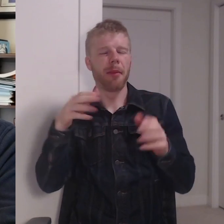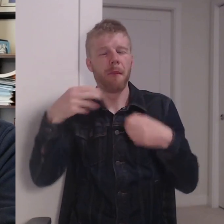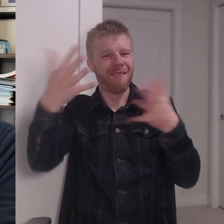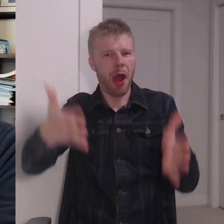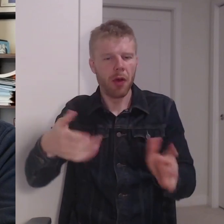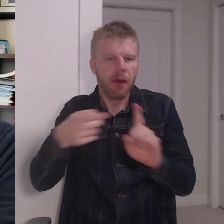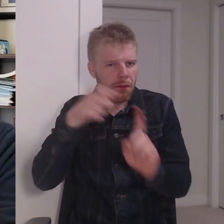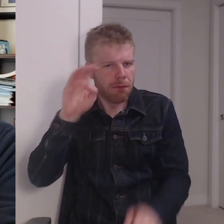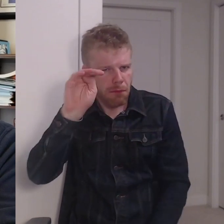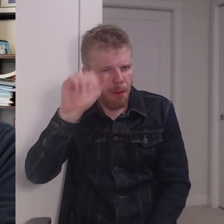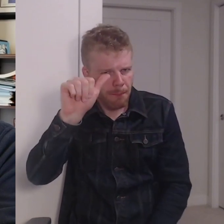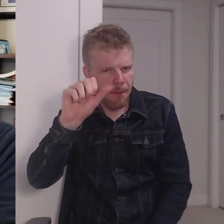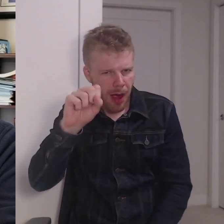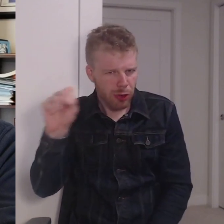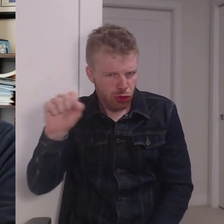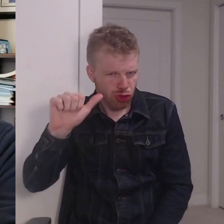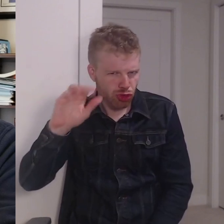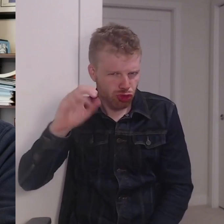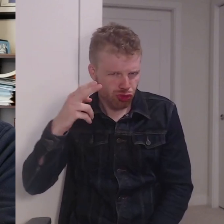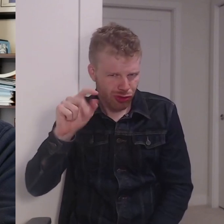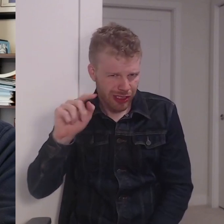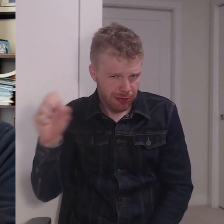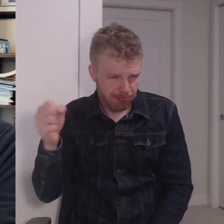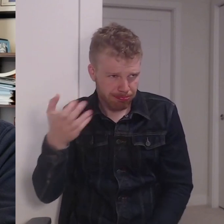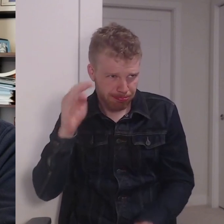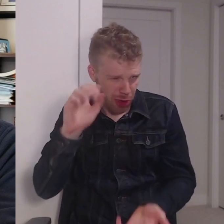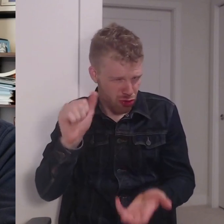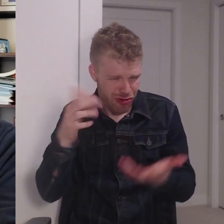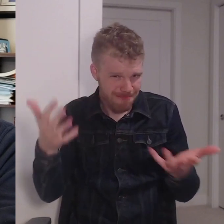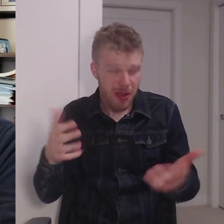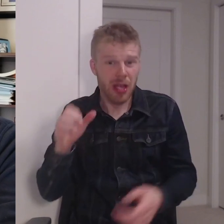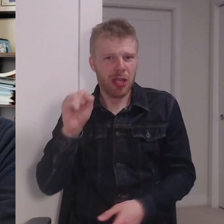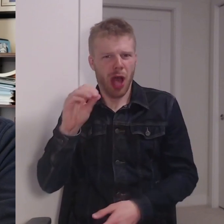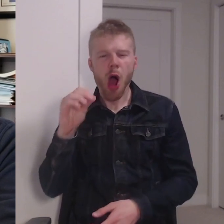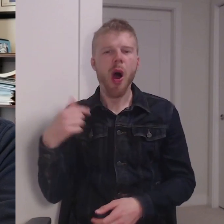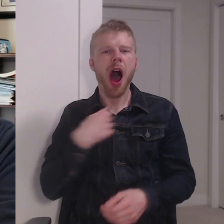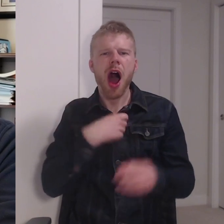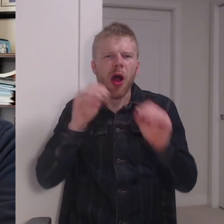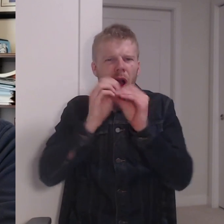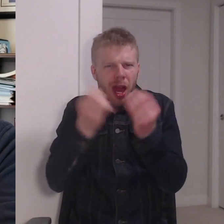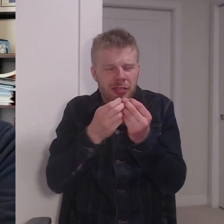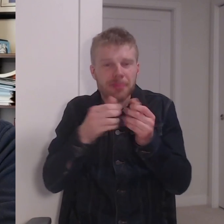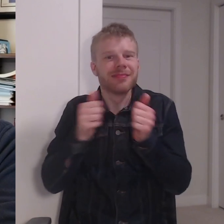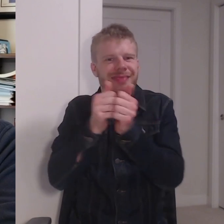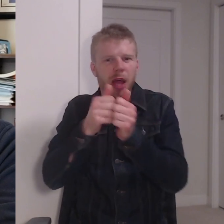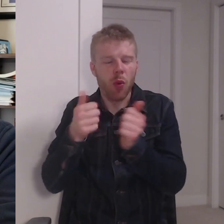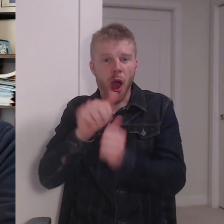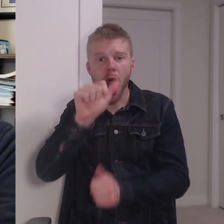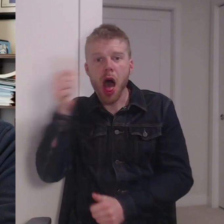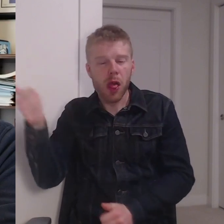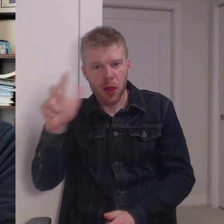Massachusetts. So our organization together with the other 36 were facing a